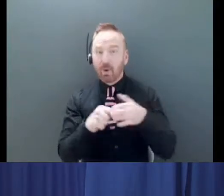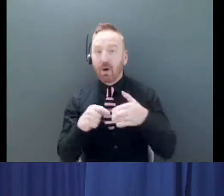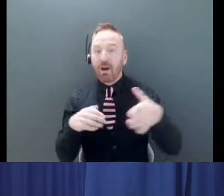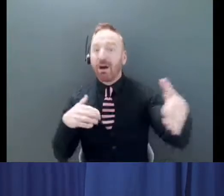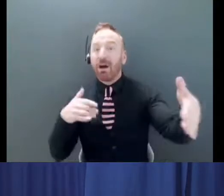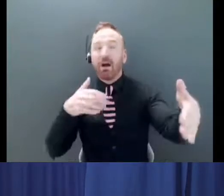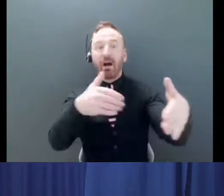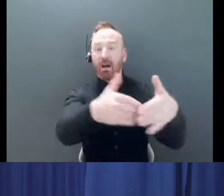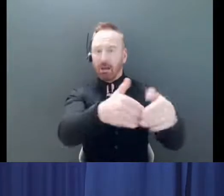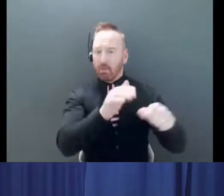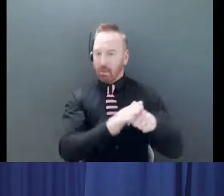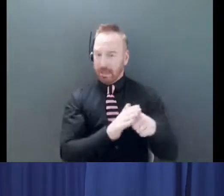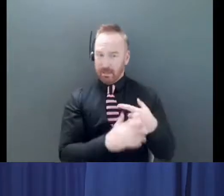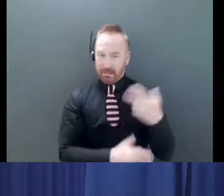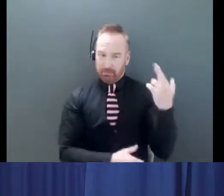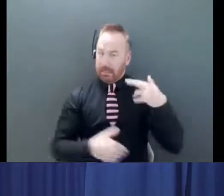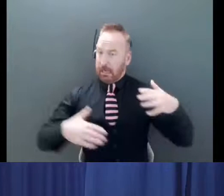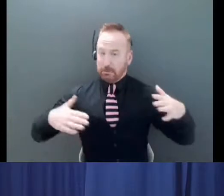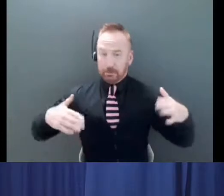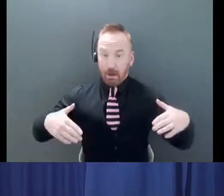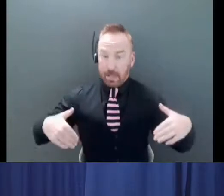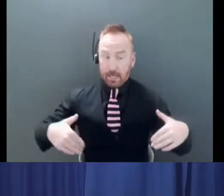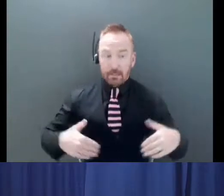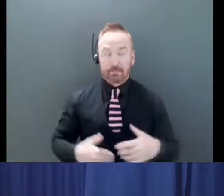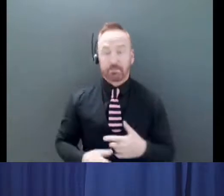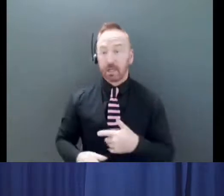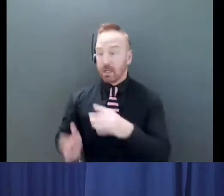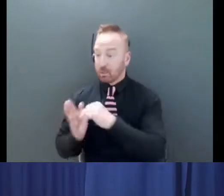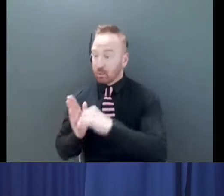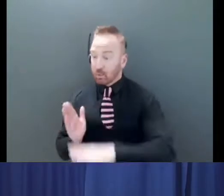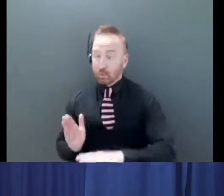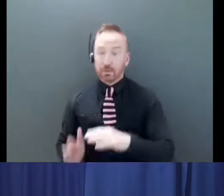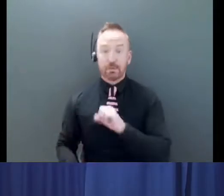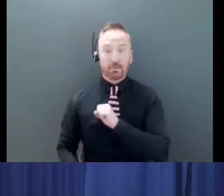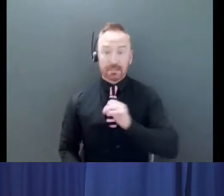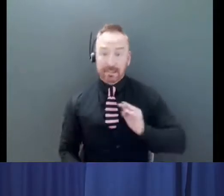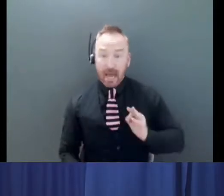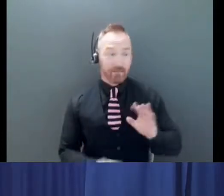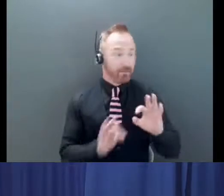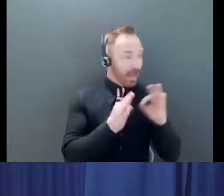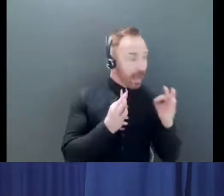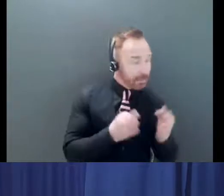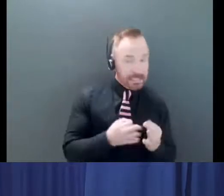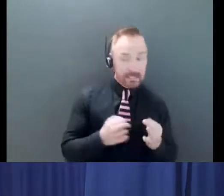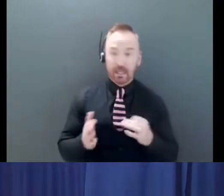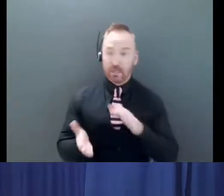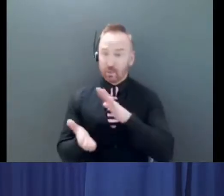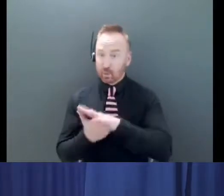the school year through our third learning during COVID